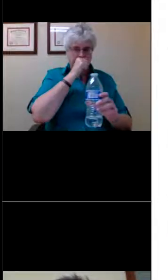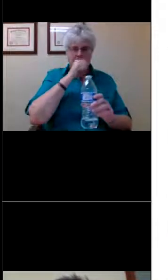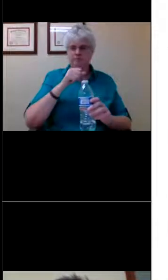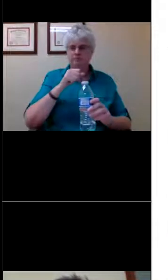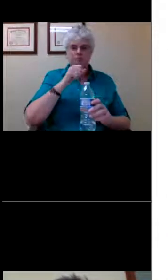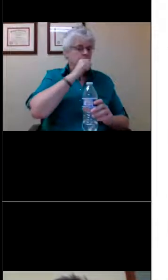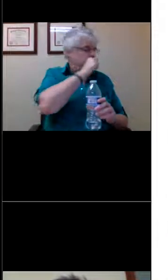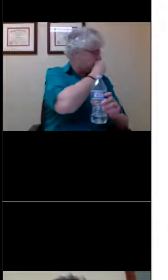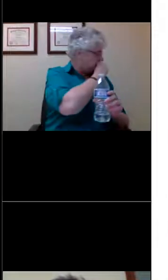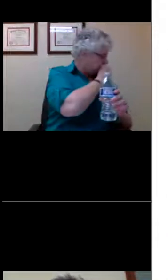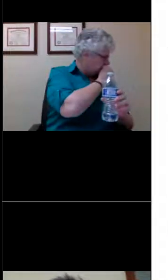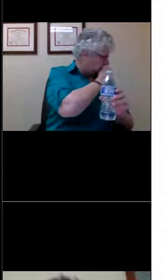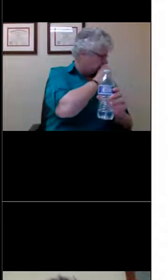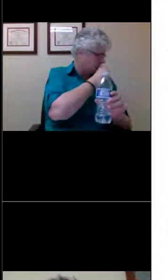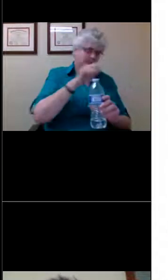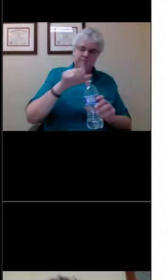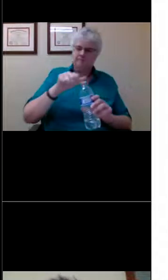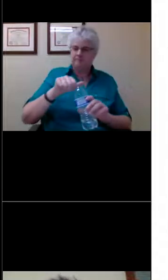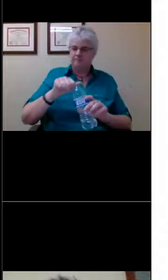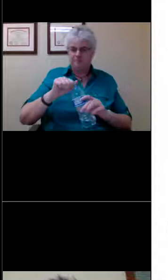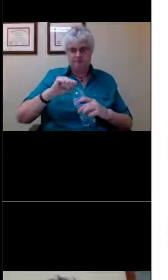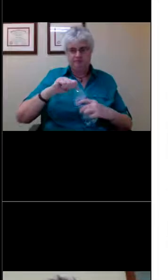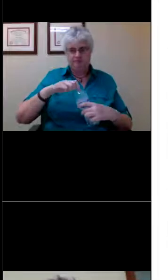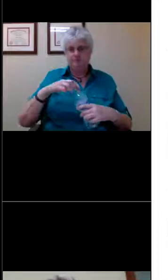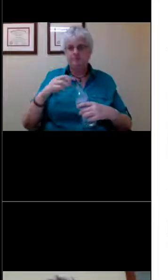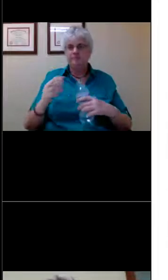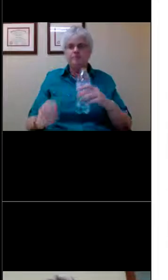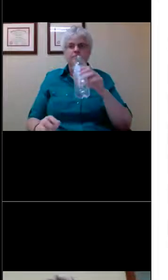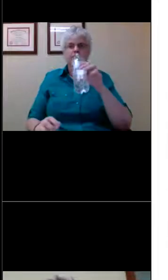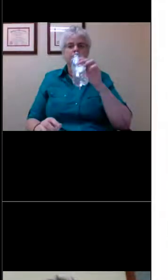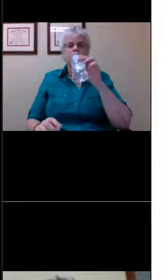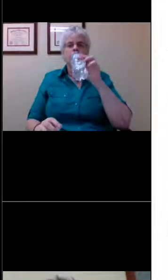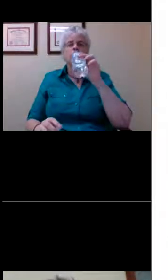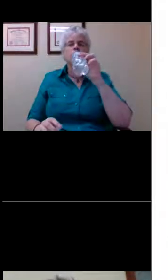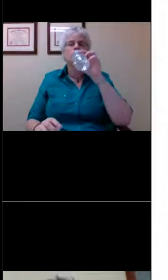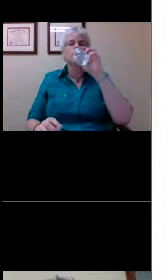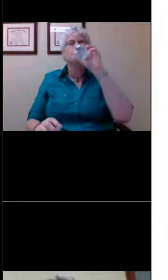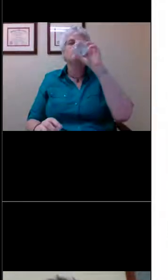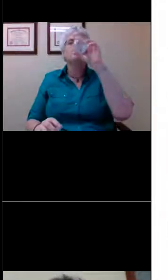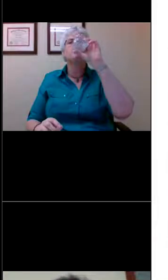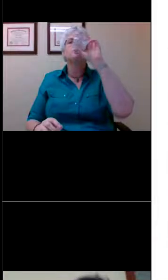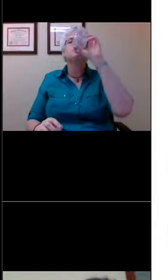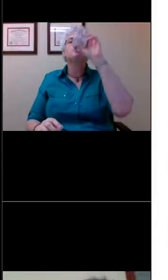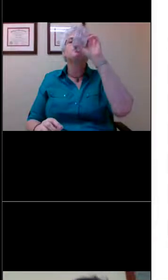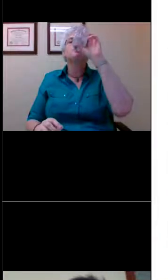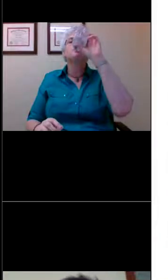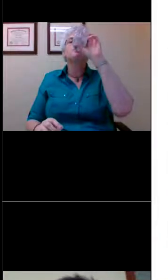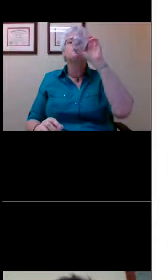Cierra: I don't know how to do that right now. Skye: All right, that's okay. We'll figure it